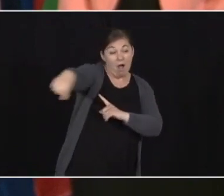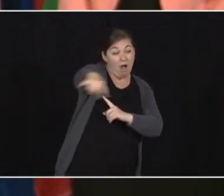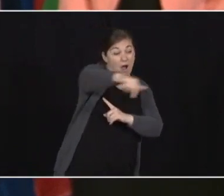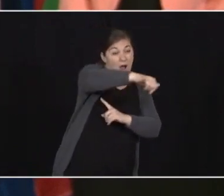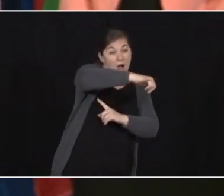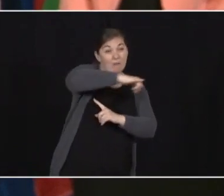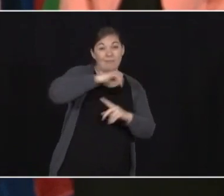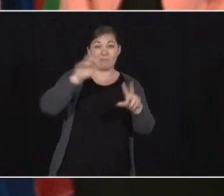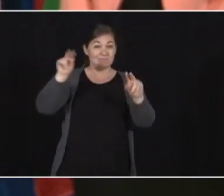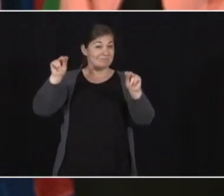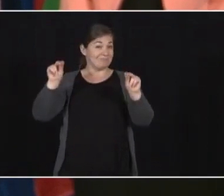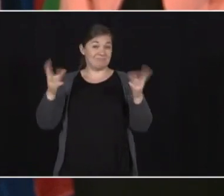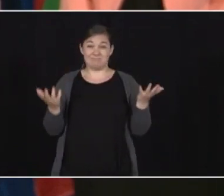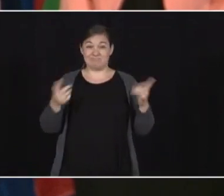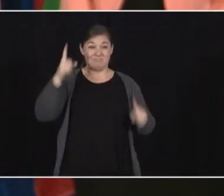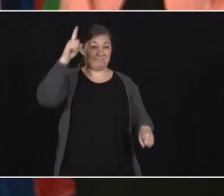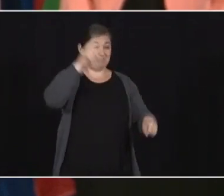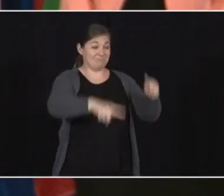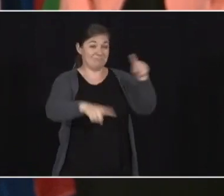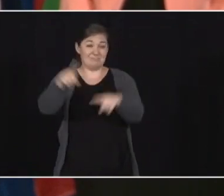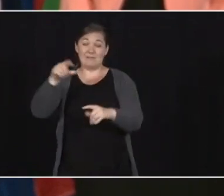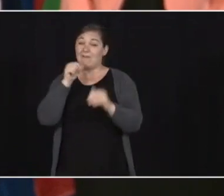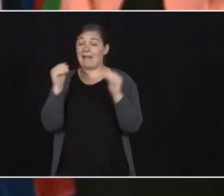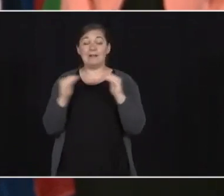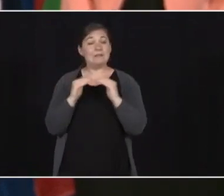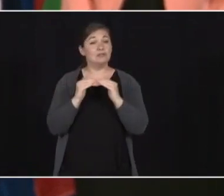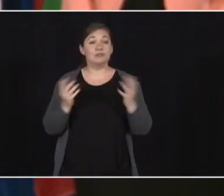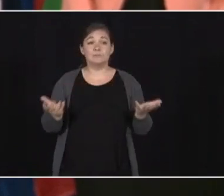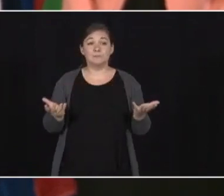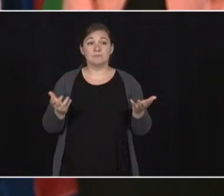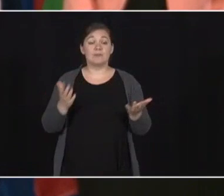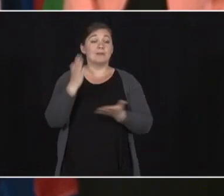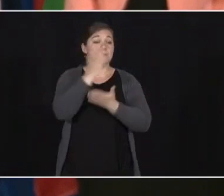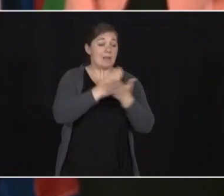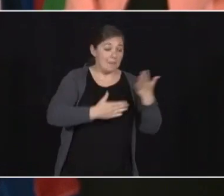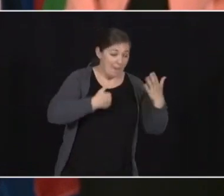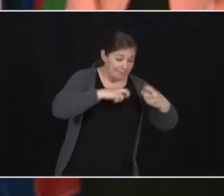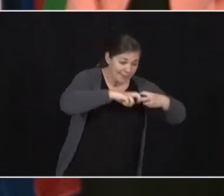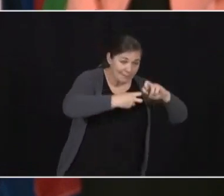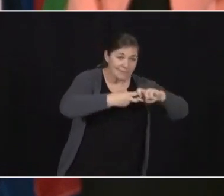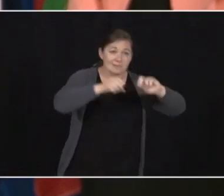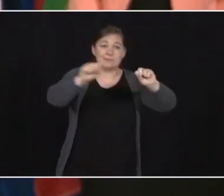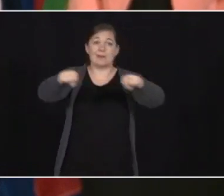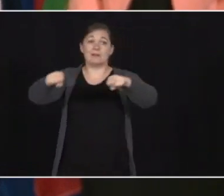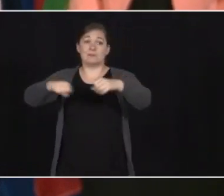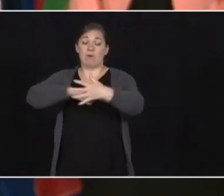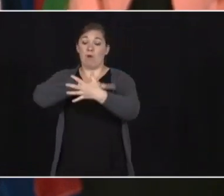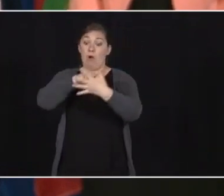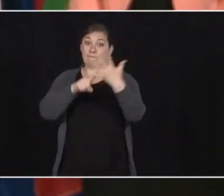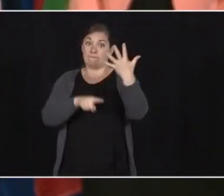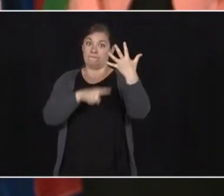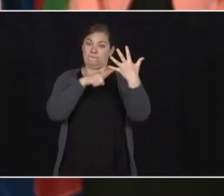mention, I don't want to paint a broad brush on 626 long-term care homes because it's not fair. Is there an issue? Absolutely.